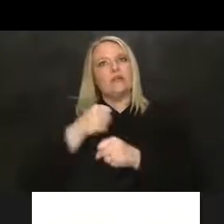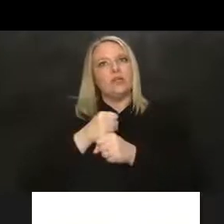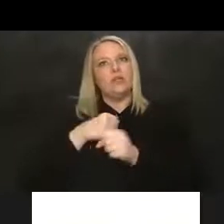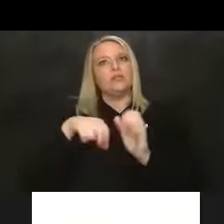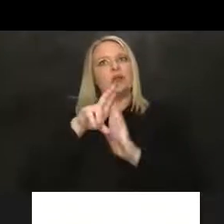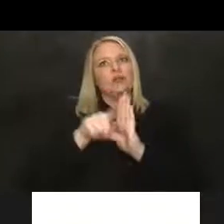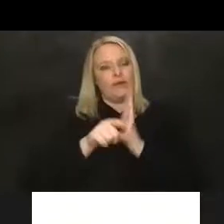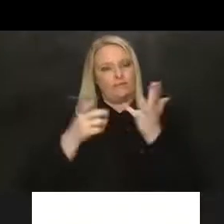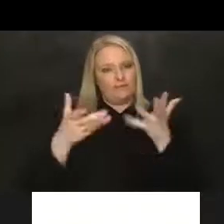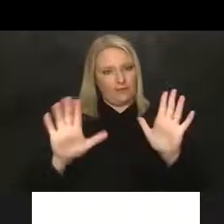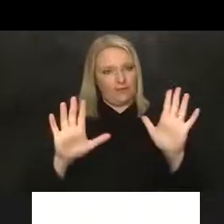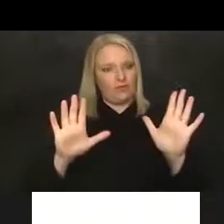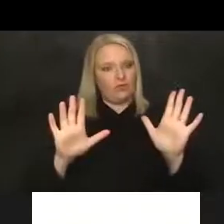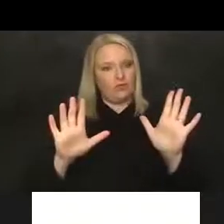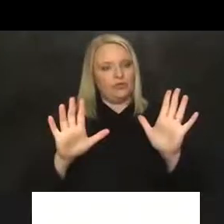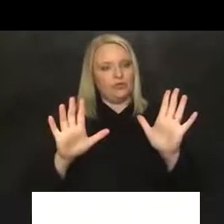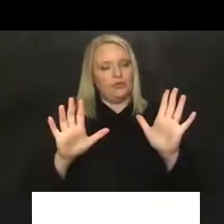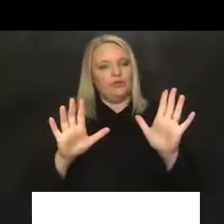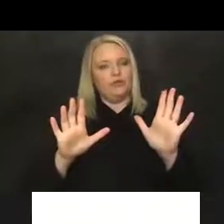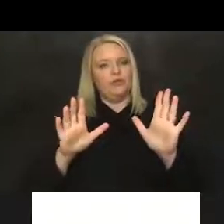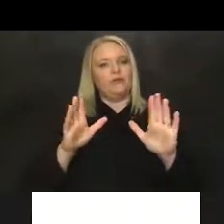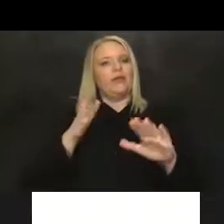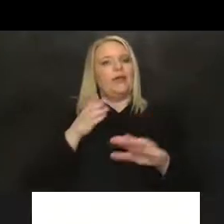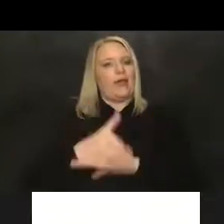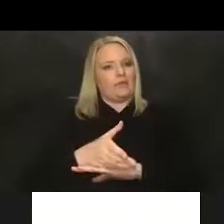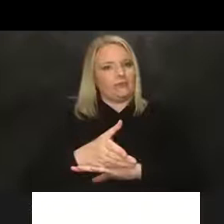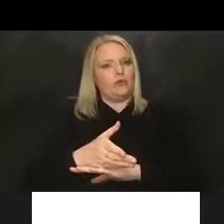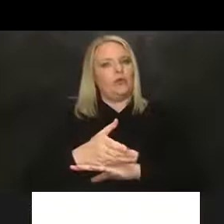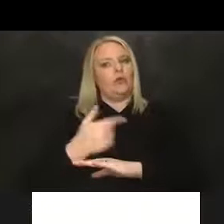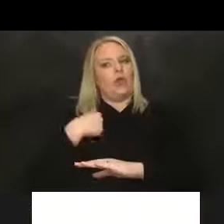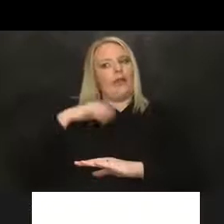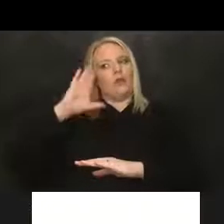years out of undergrad, I really understood what I did well as a director as an artist,